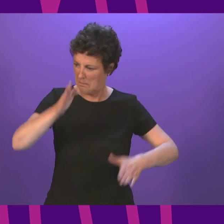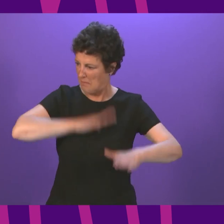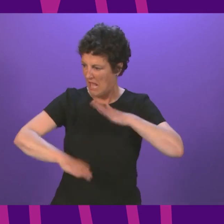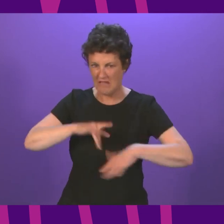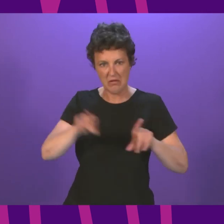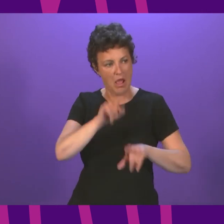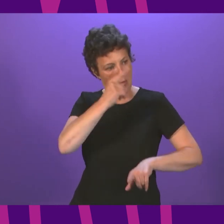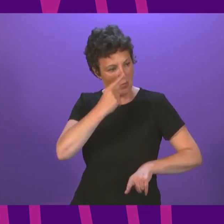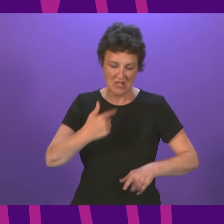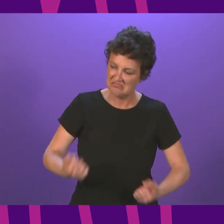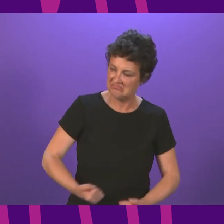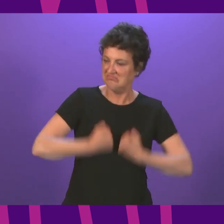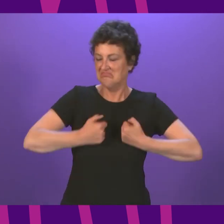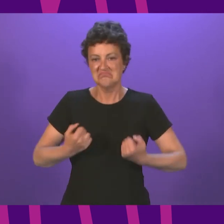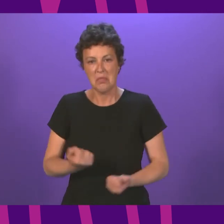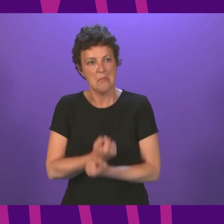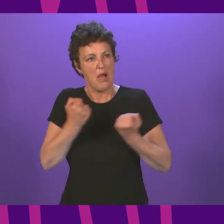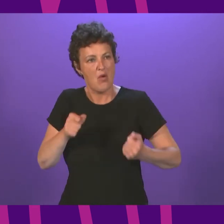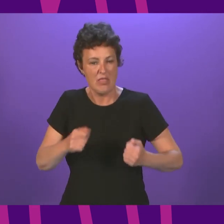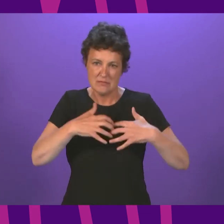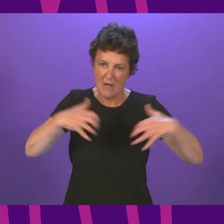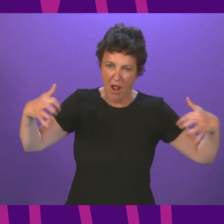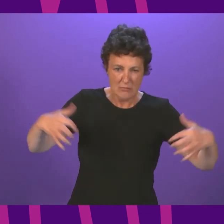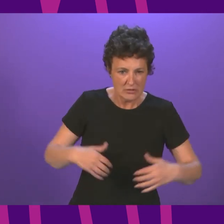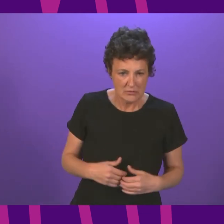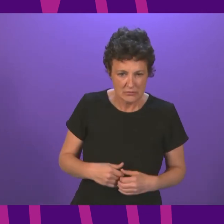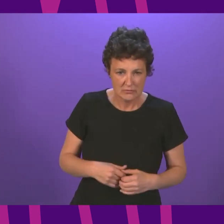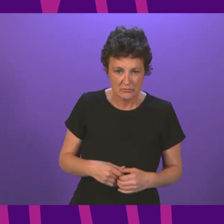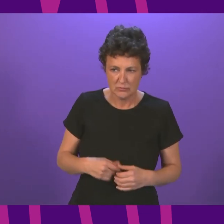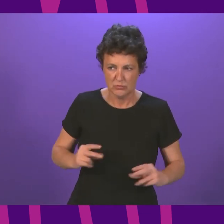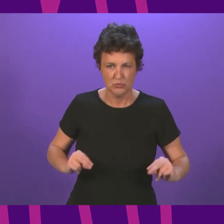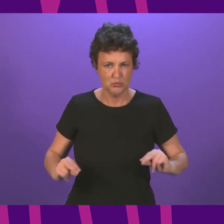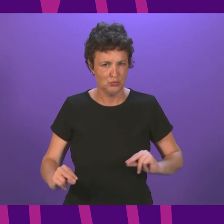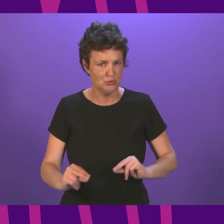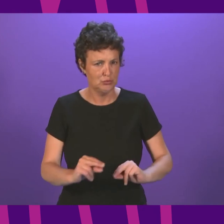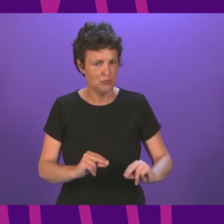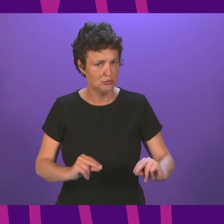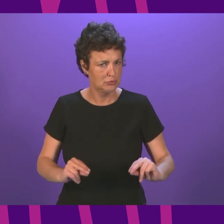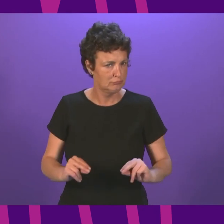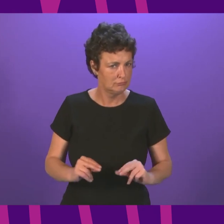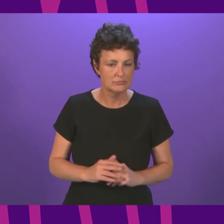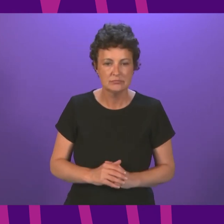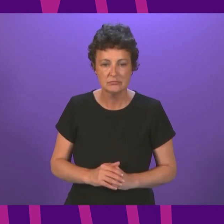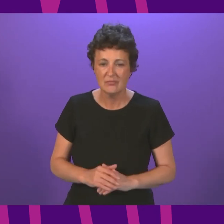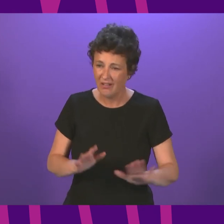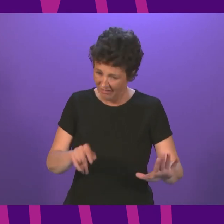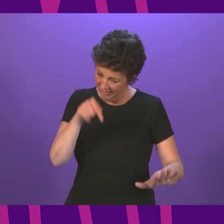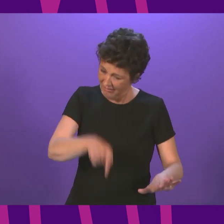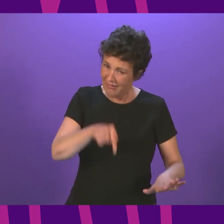the agriculture industry. By withholding the promised document for so long, the Scottish